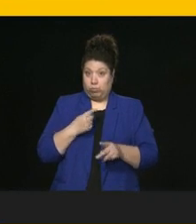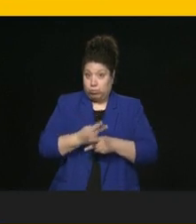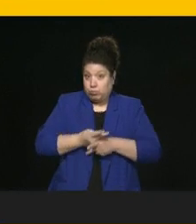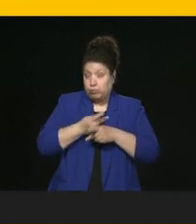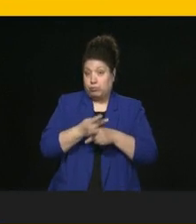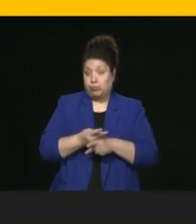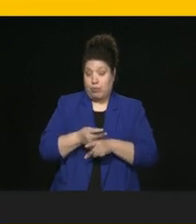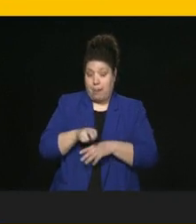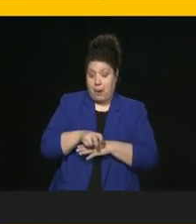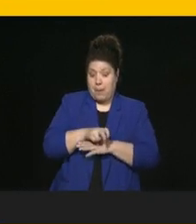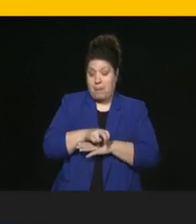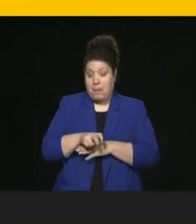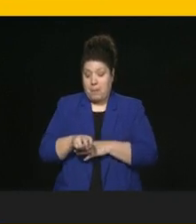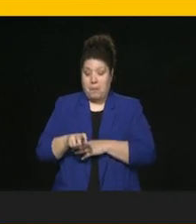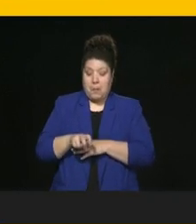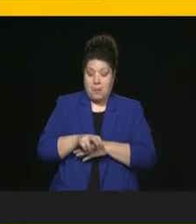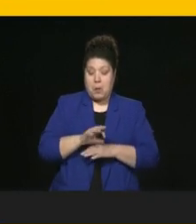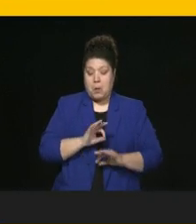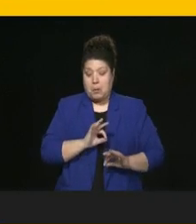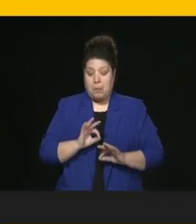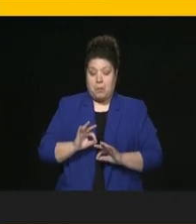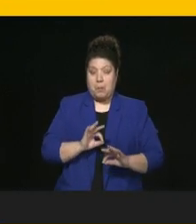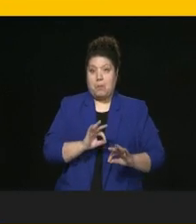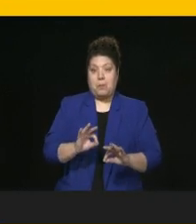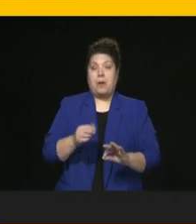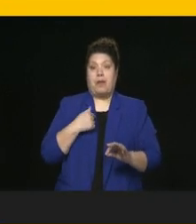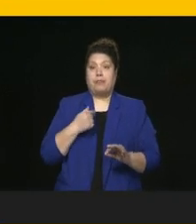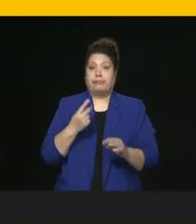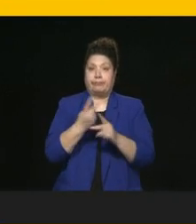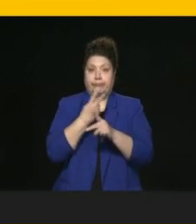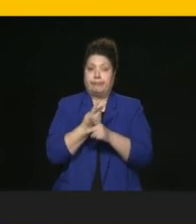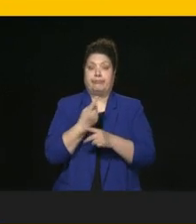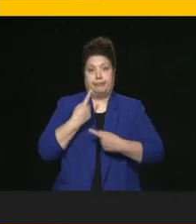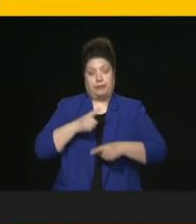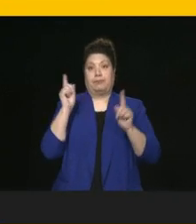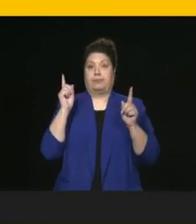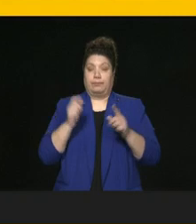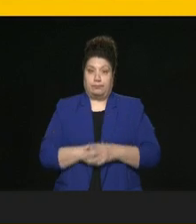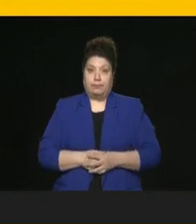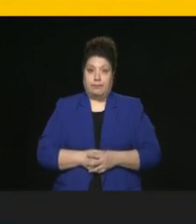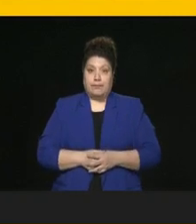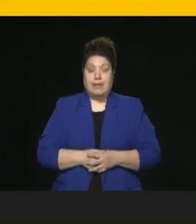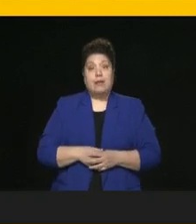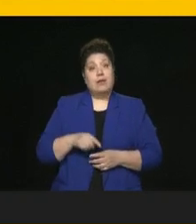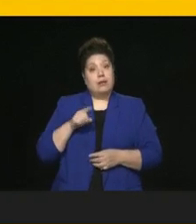OUR FOOTING BEFORE TAKING EACH NEW STEP ON THE WAY DOWN AND OUT